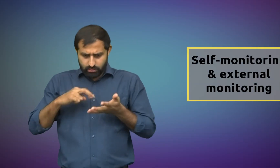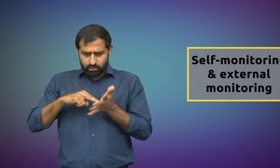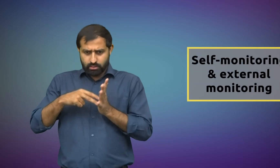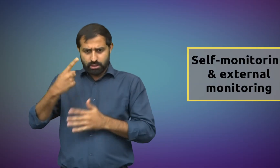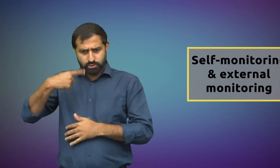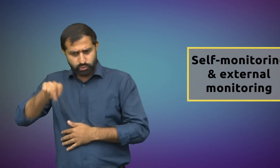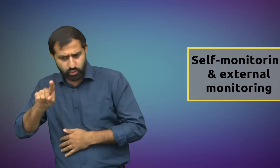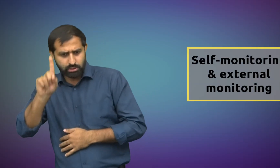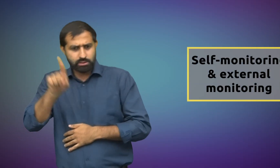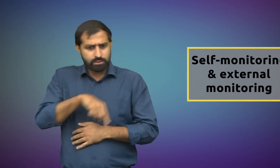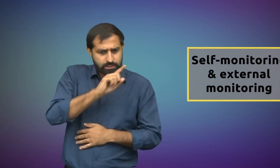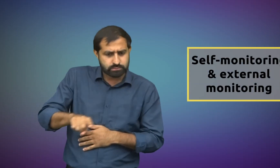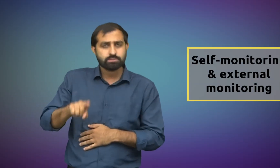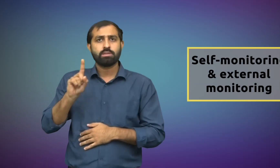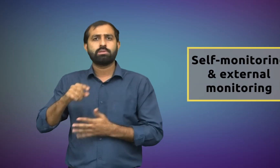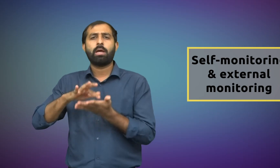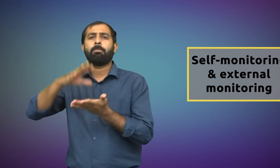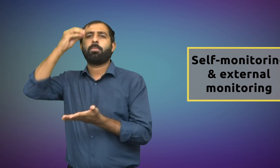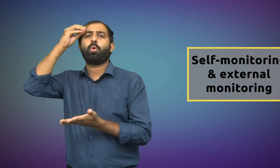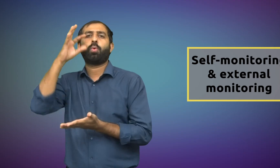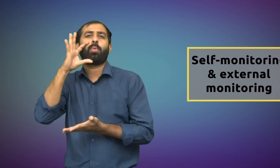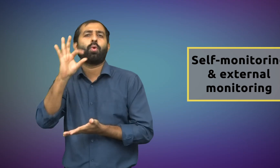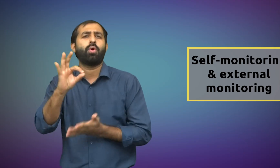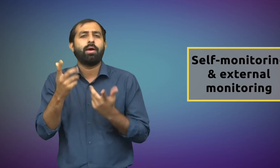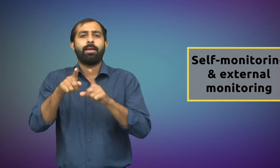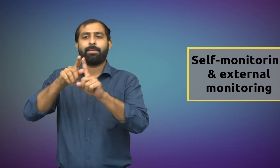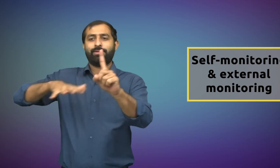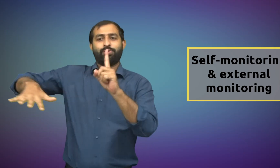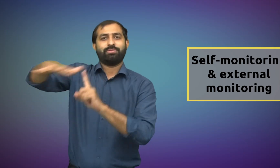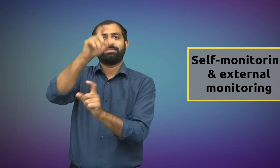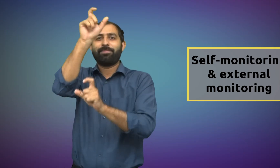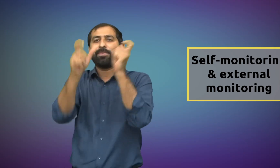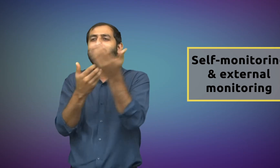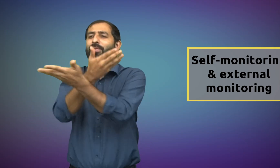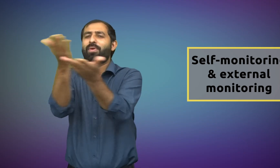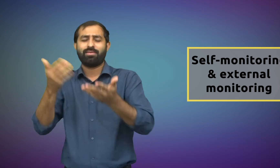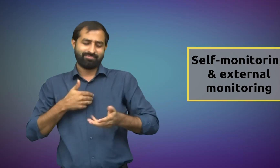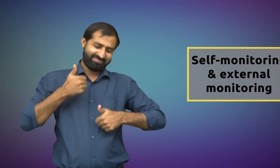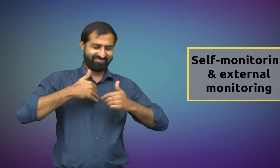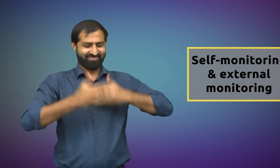8. Self-monitoring and external monitoring means introspecting and checking the learnings.